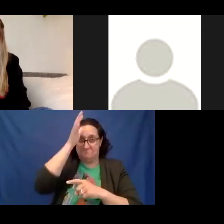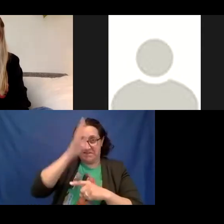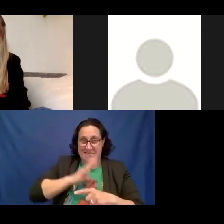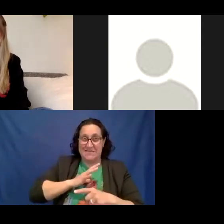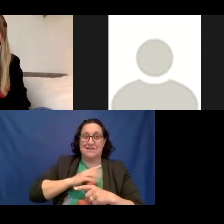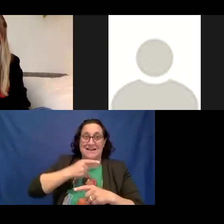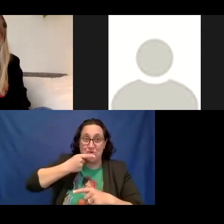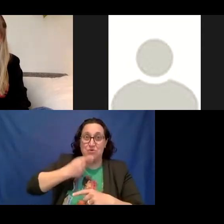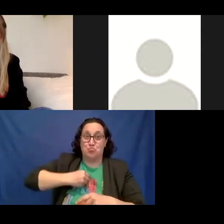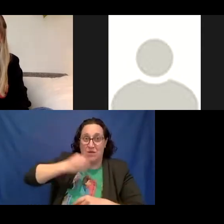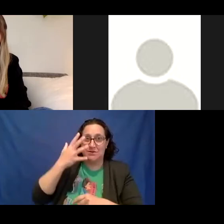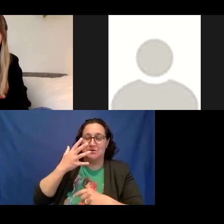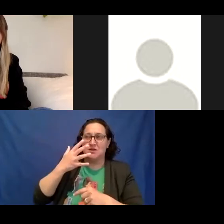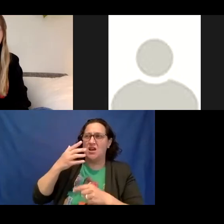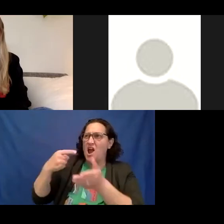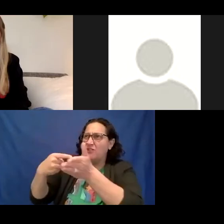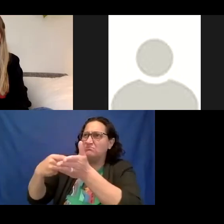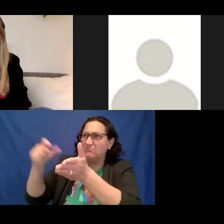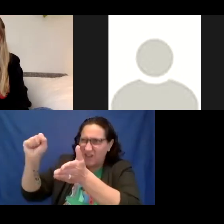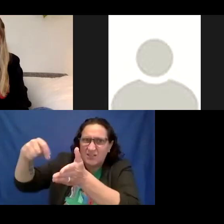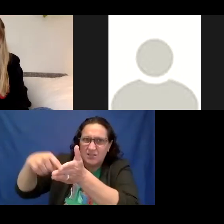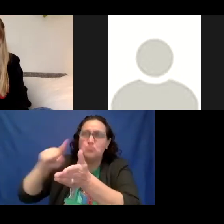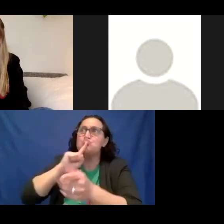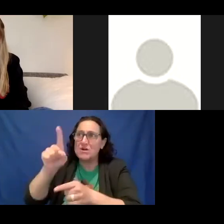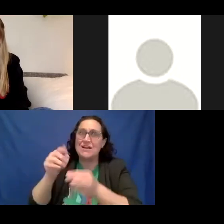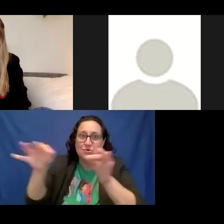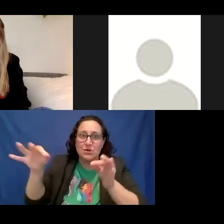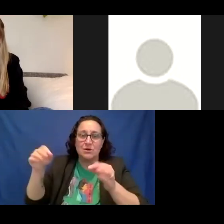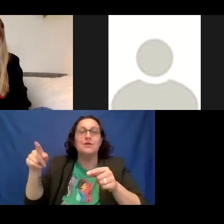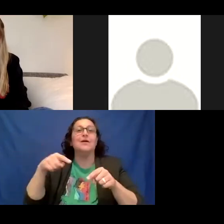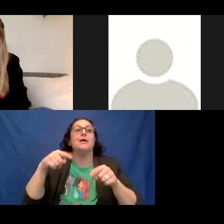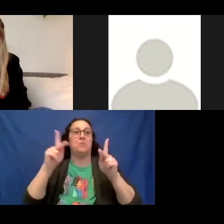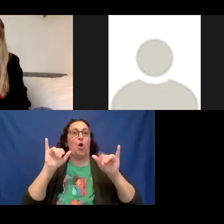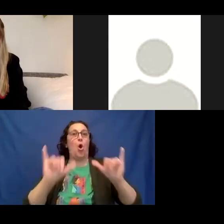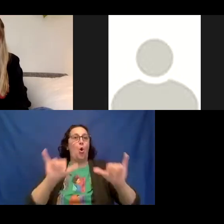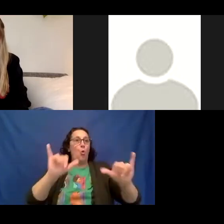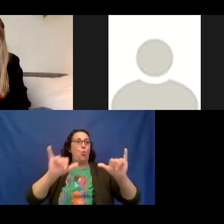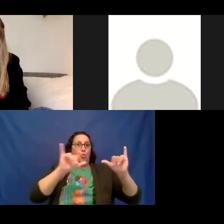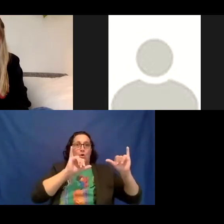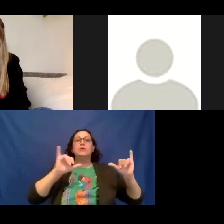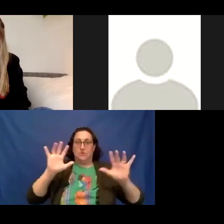for much longer than that and others had fought for that recognition but it took a